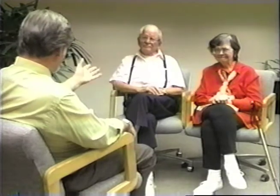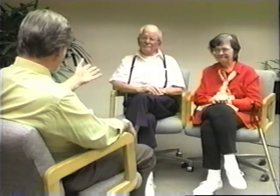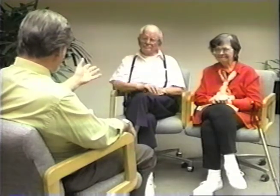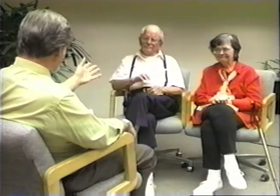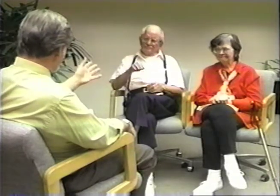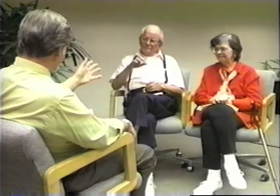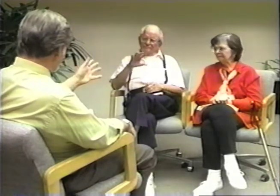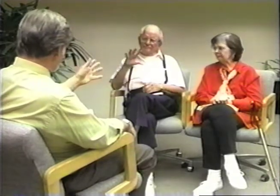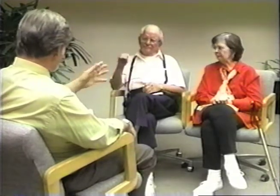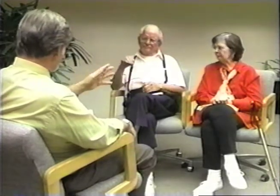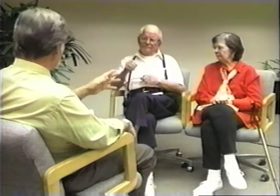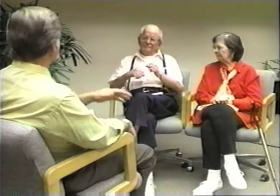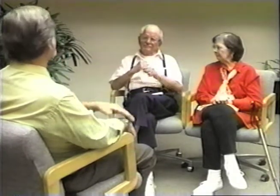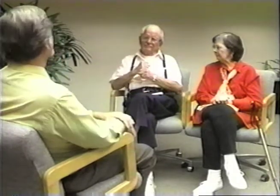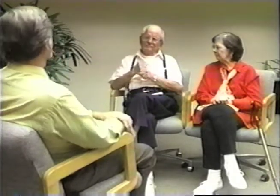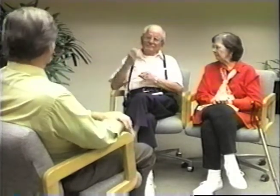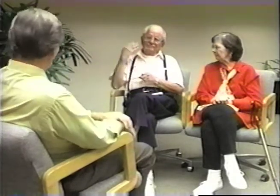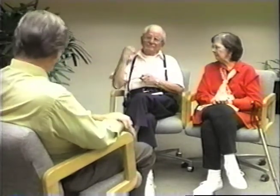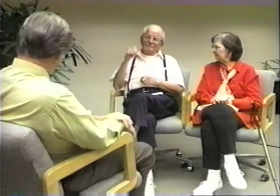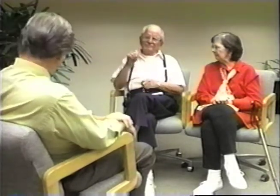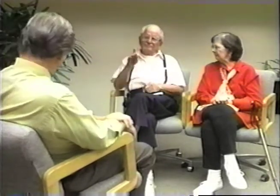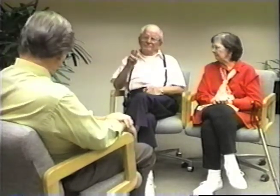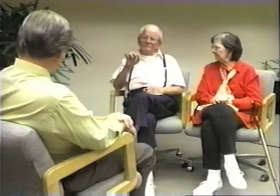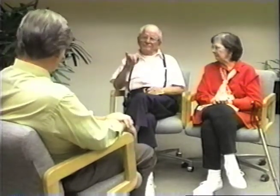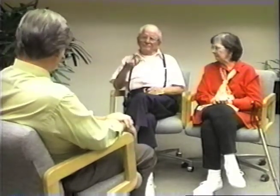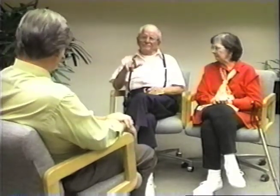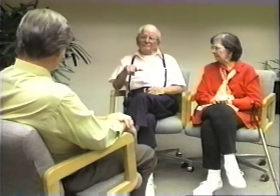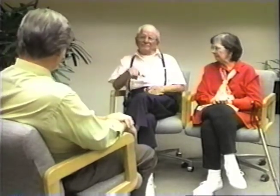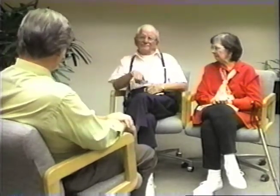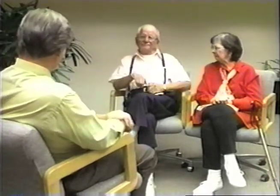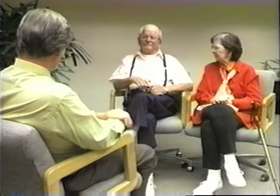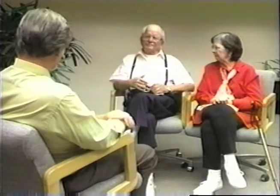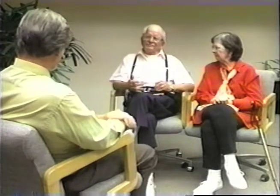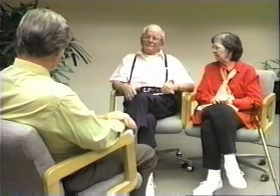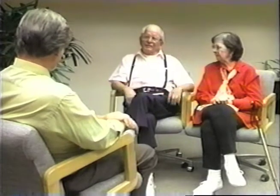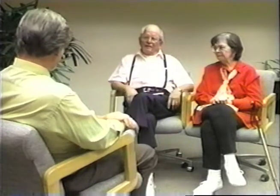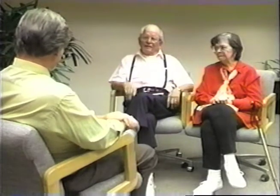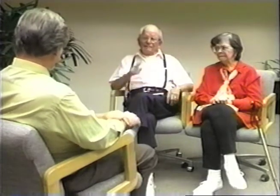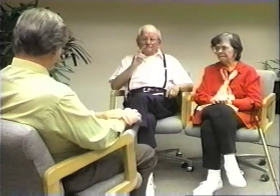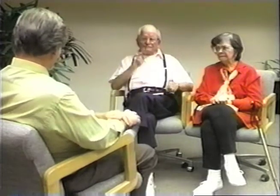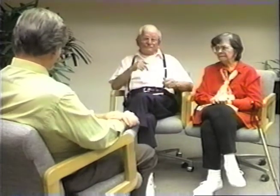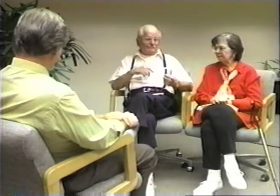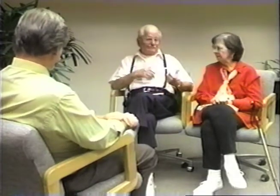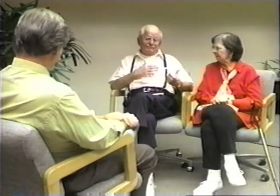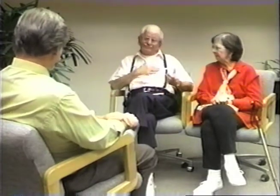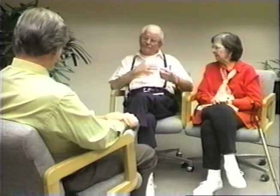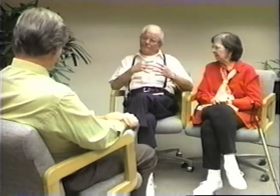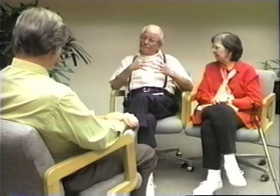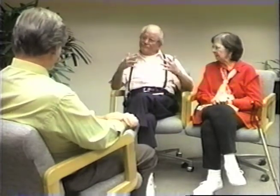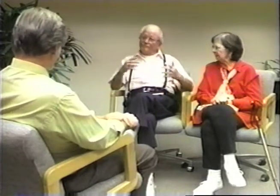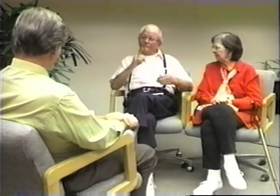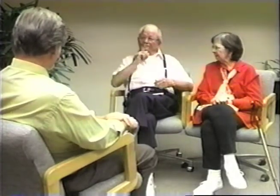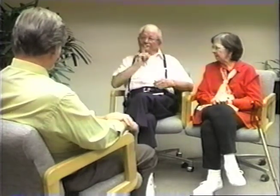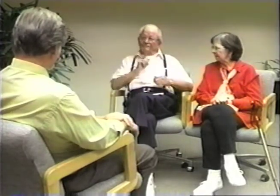Yes? Fifty years this past April.